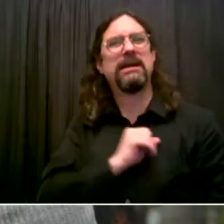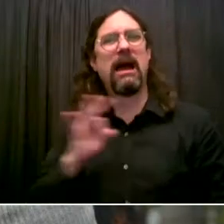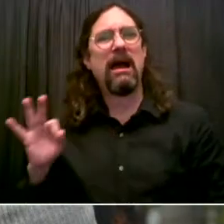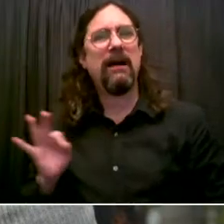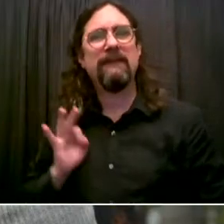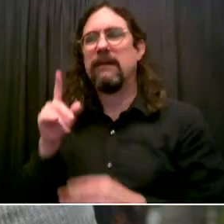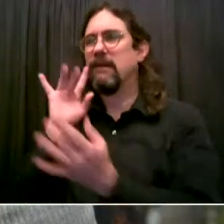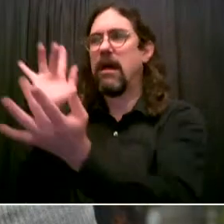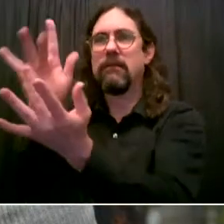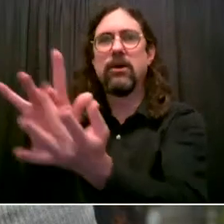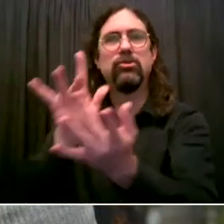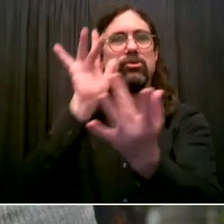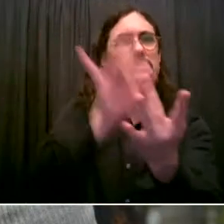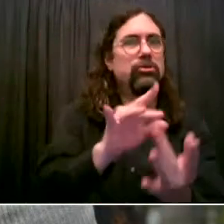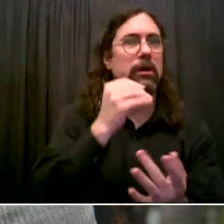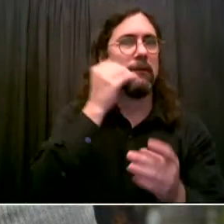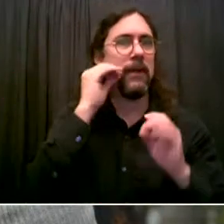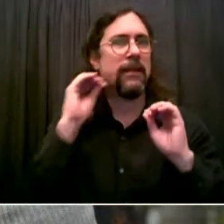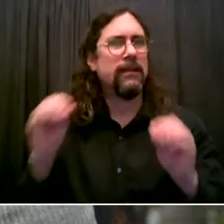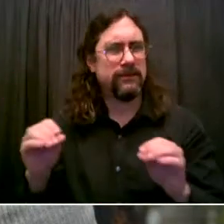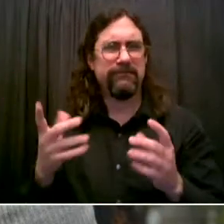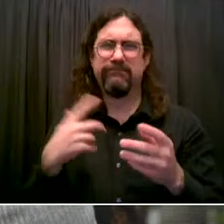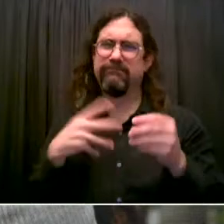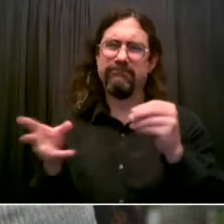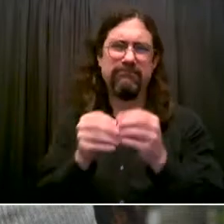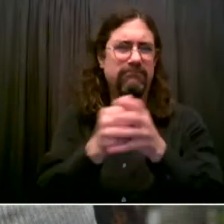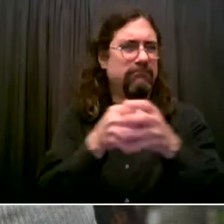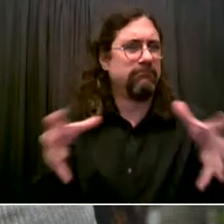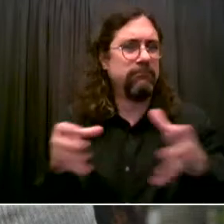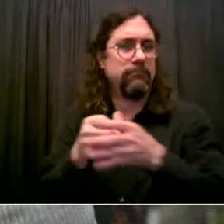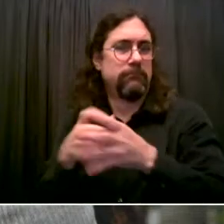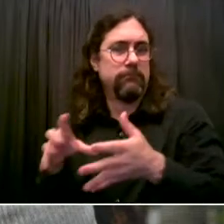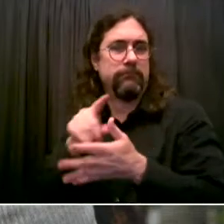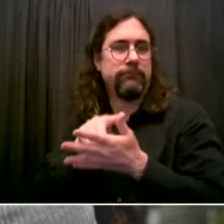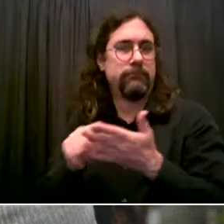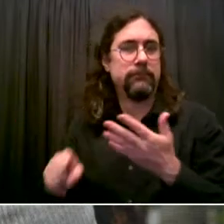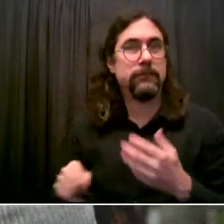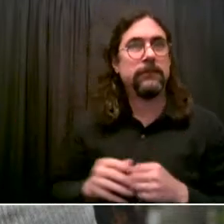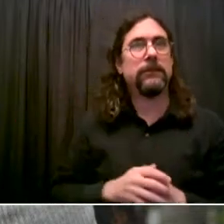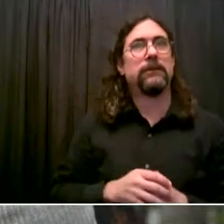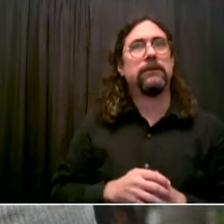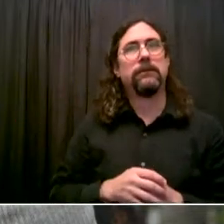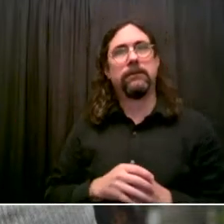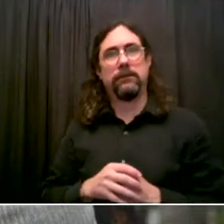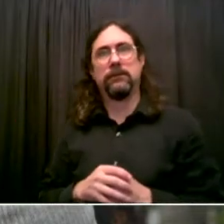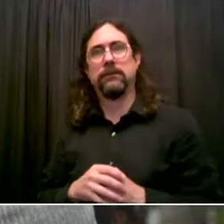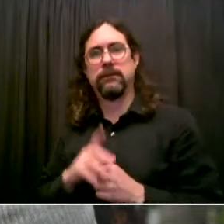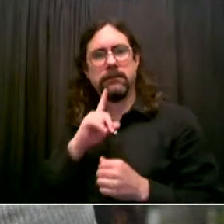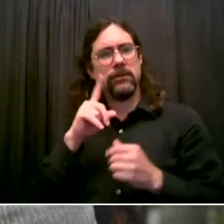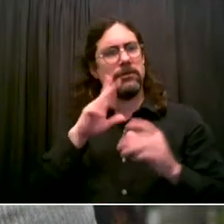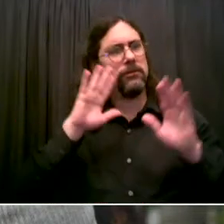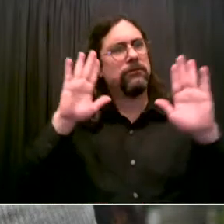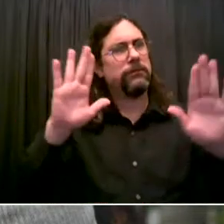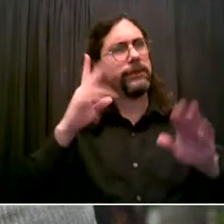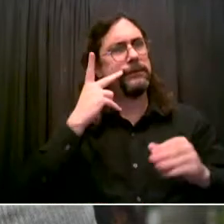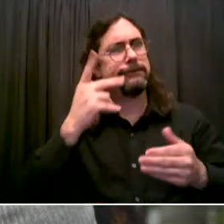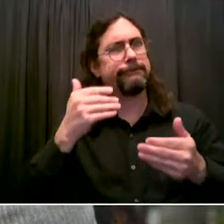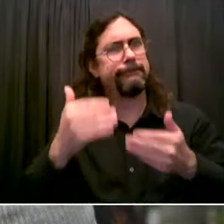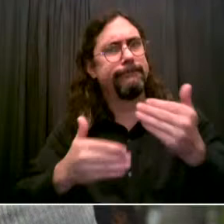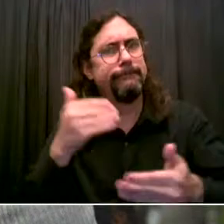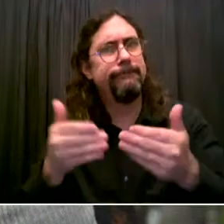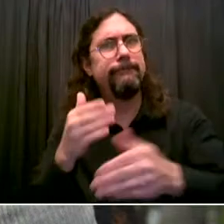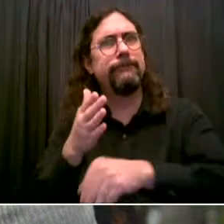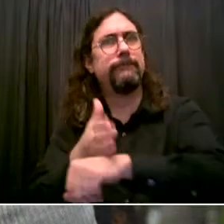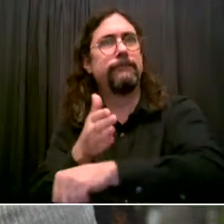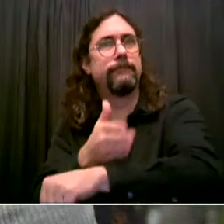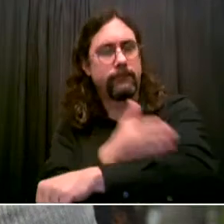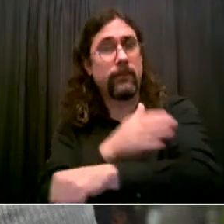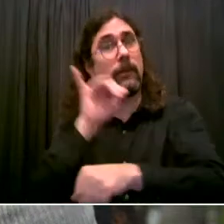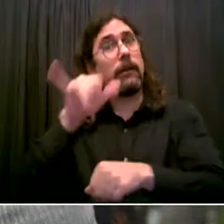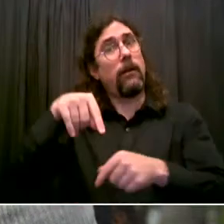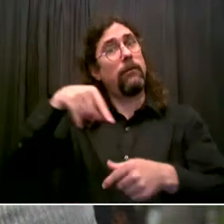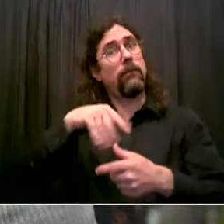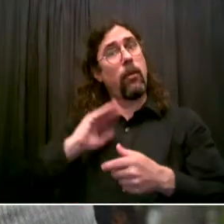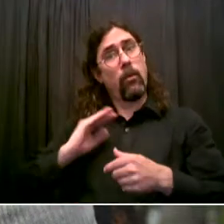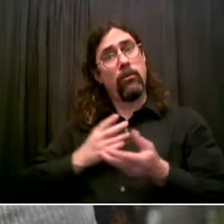THE OUTREACH WORKERS DO THE